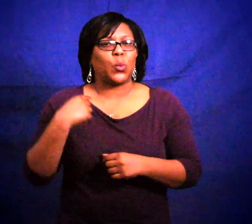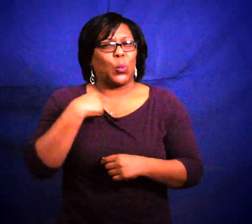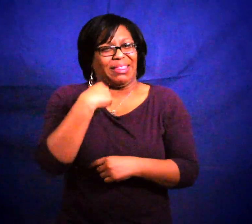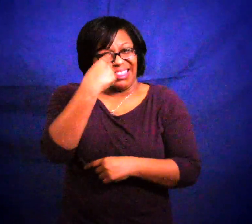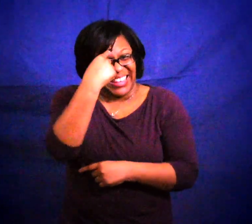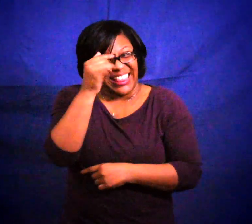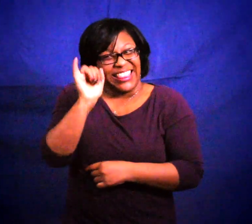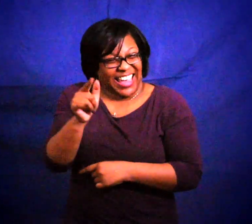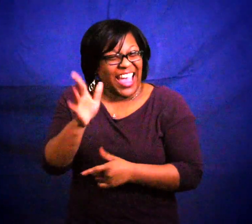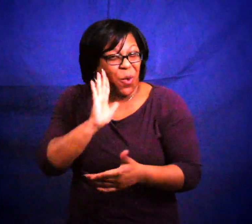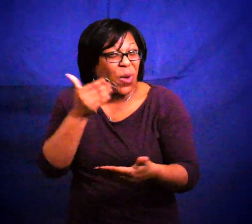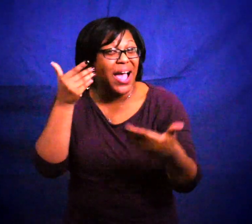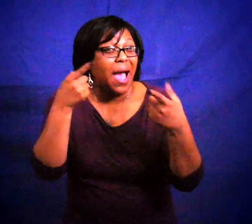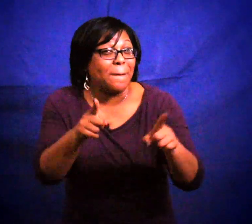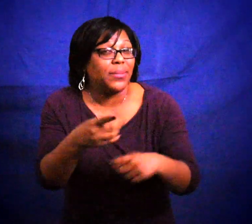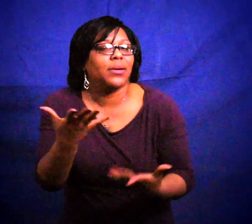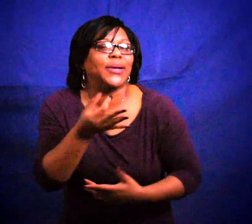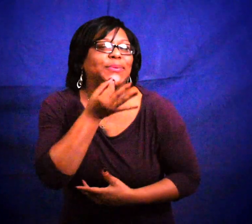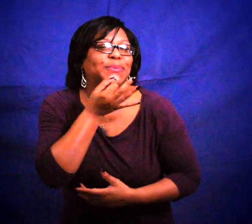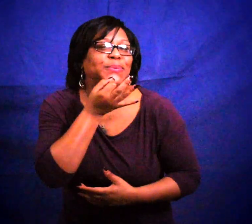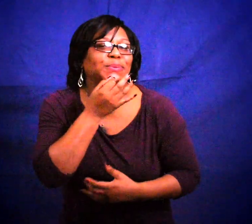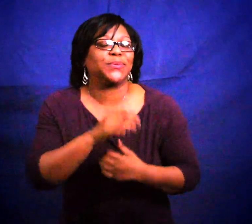We think this will happen soon.